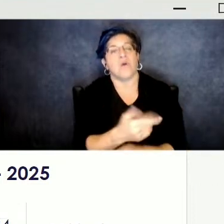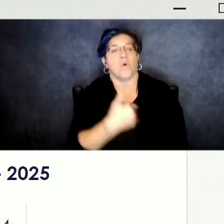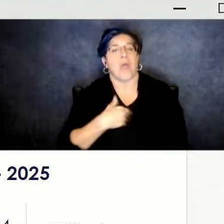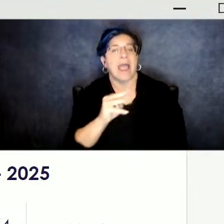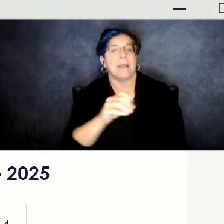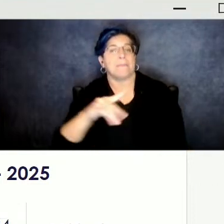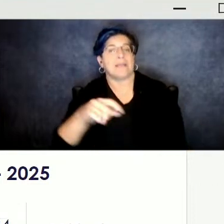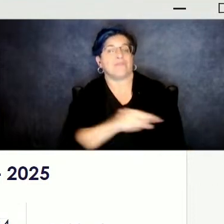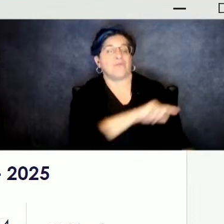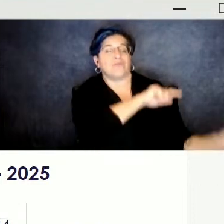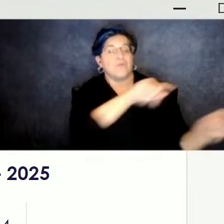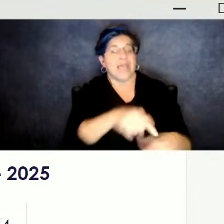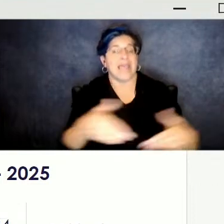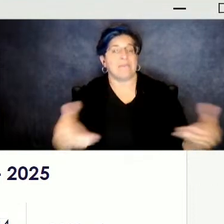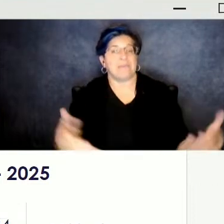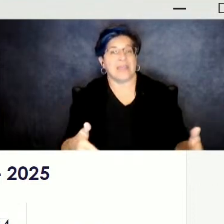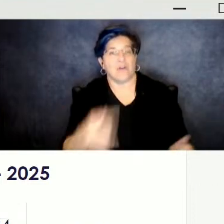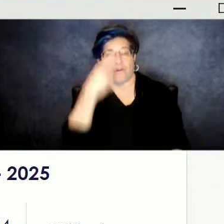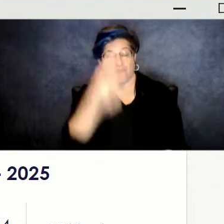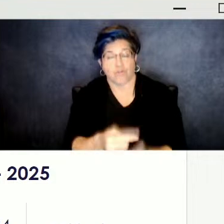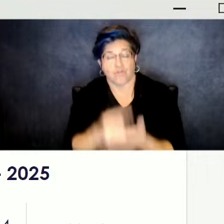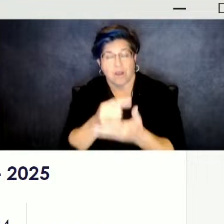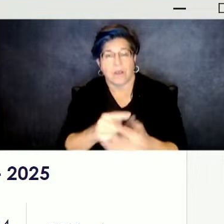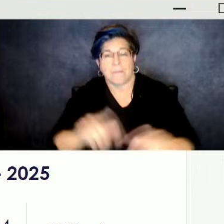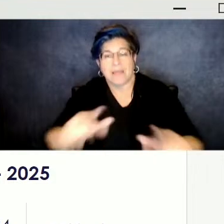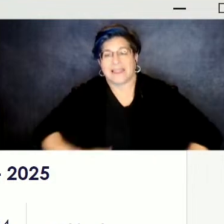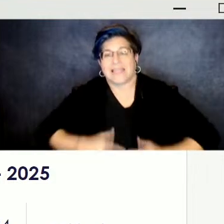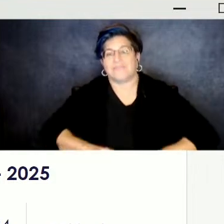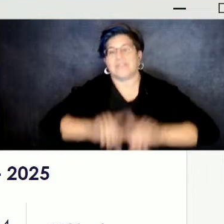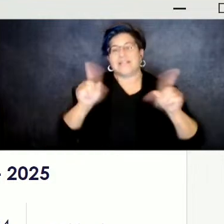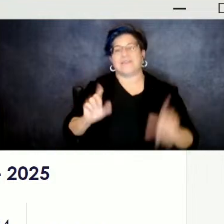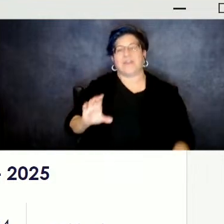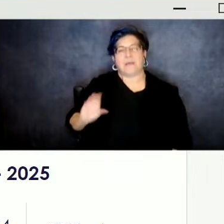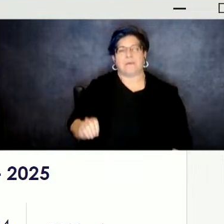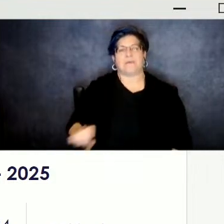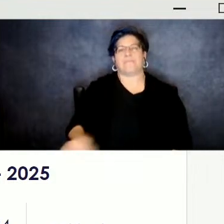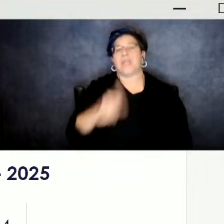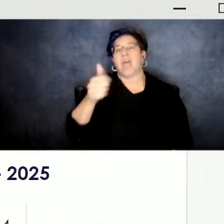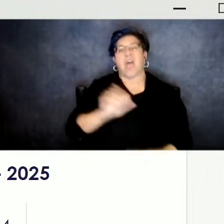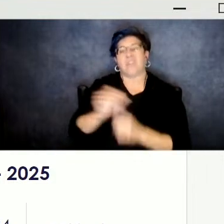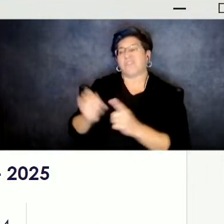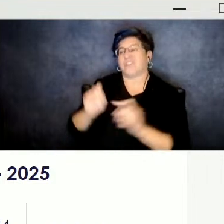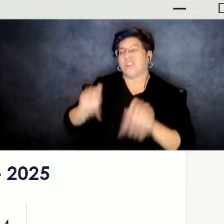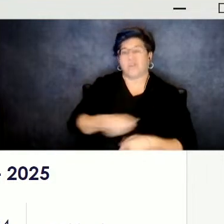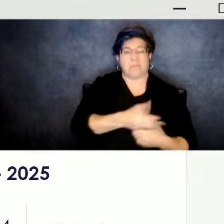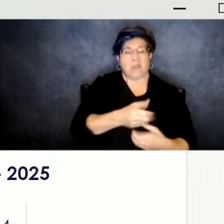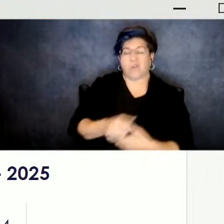THE HEALTH CARE PROVIDERS WHO HAD MEASLES THAT CAME IN FOR TREATMENT AND LIVES IN ANOTHER COUNTY.